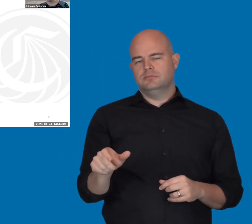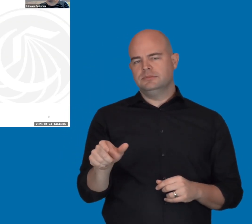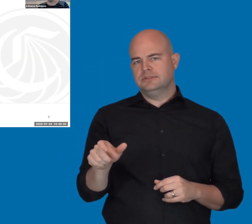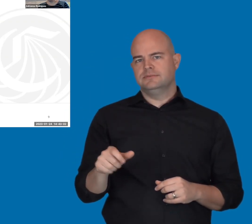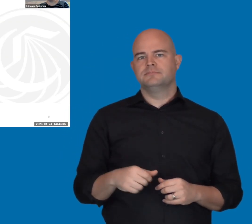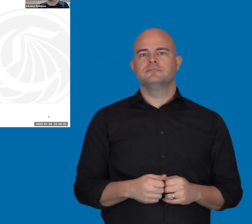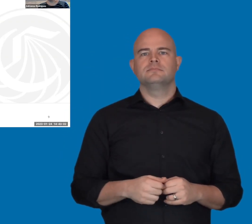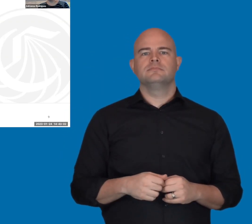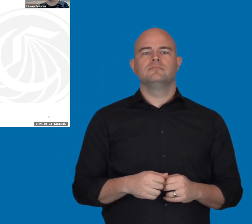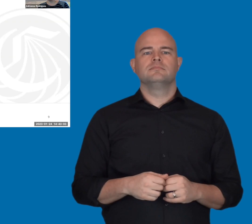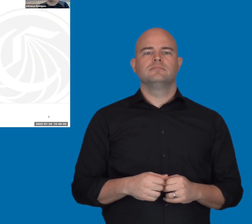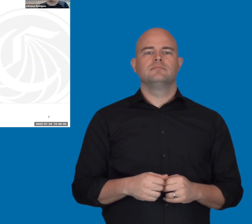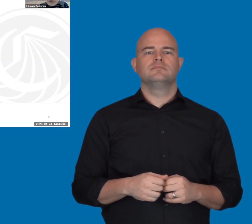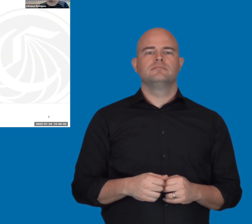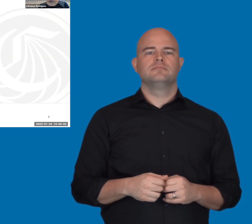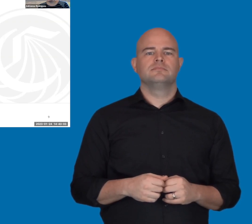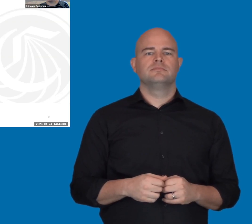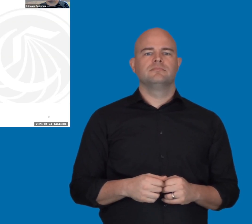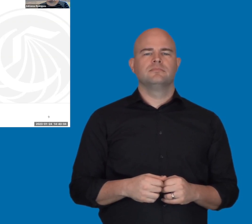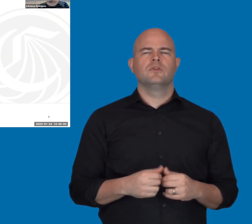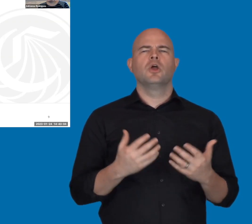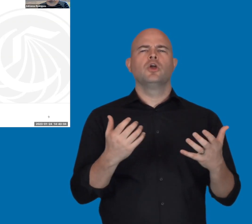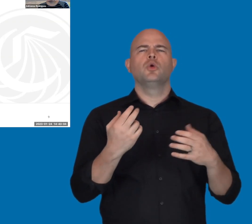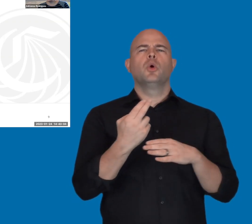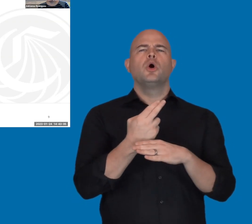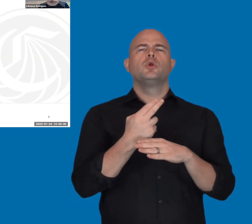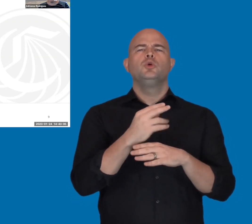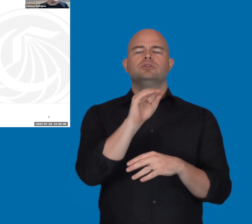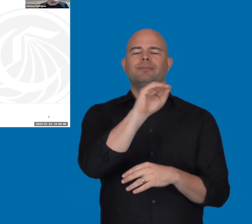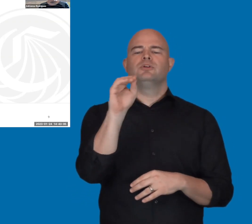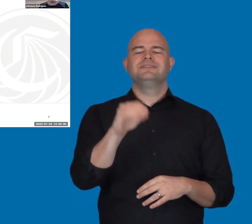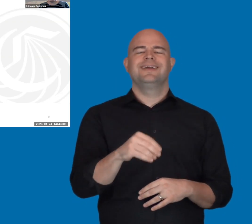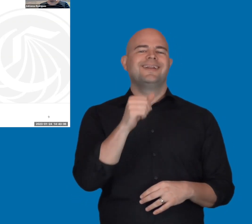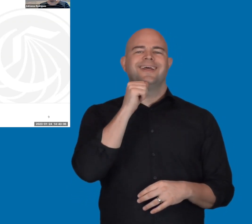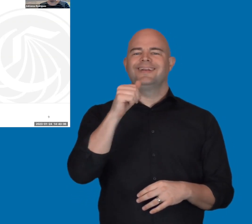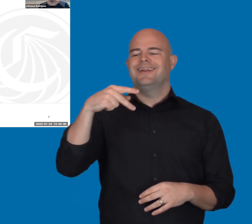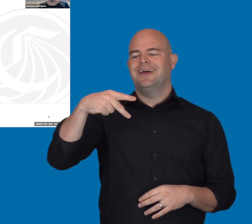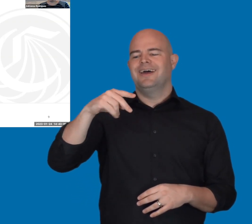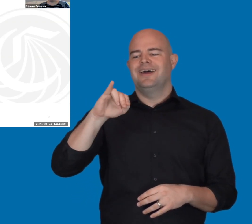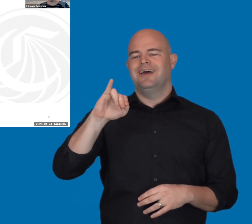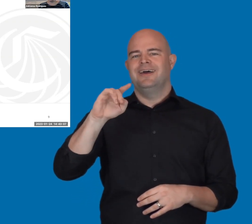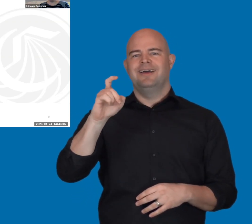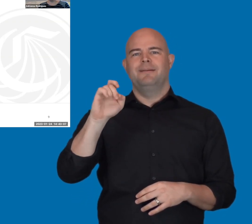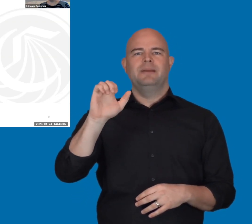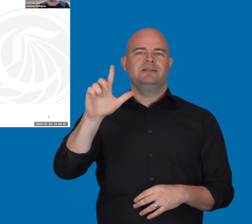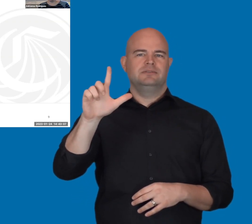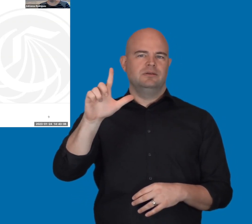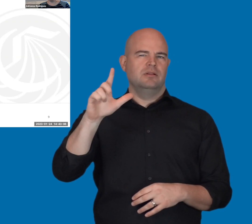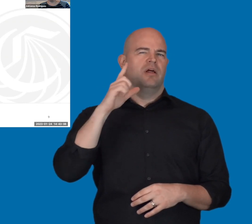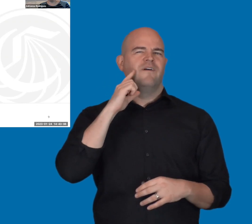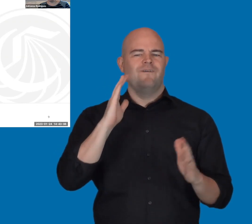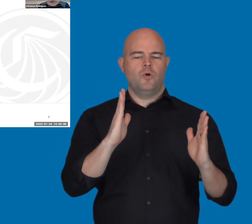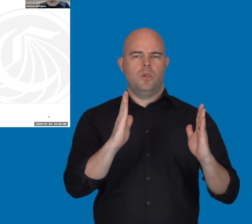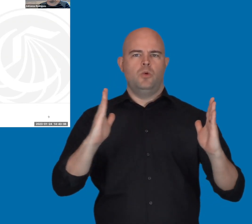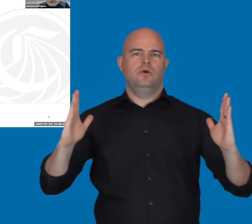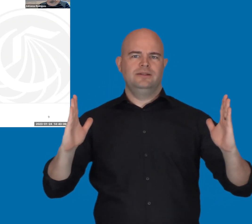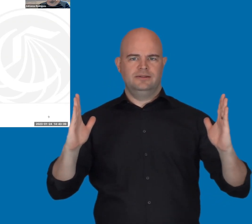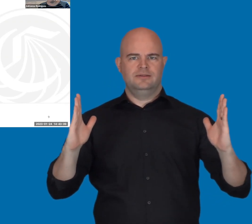You want to use percentages and not pixels for the table width. And again, we'll get more in-depth on why